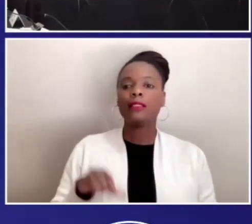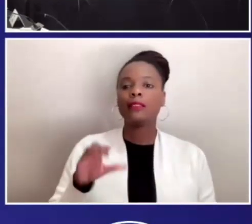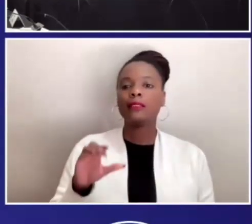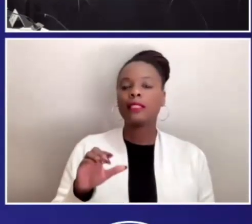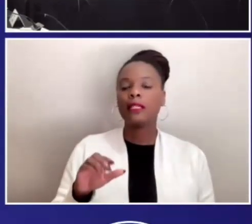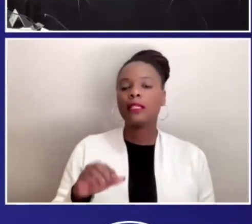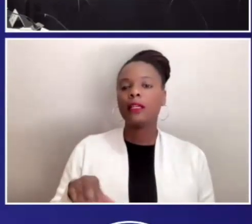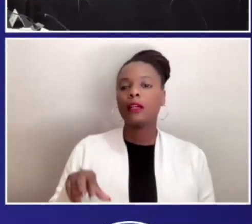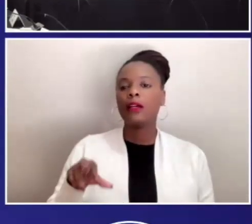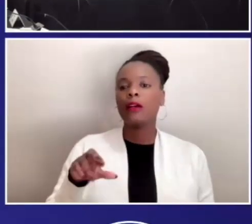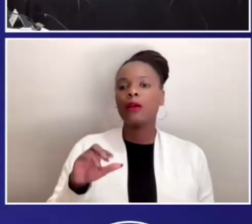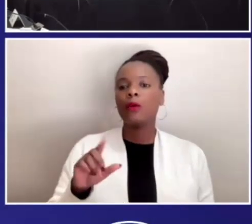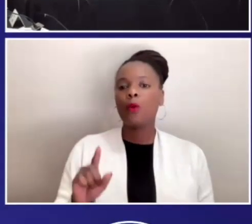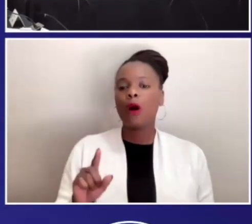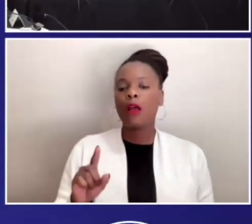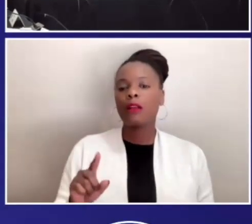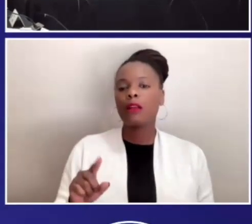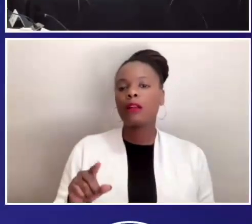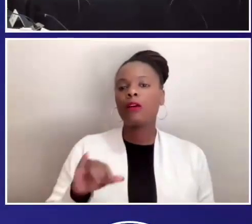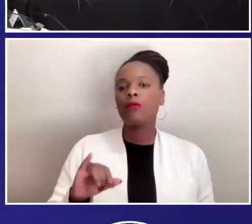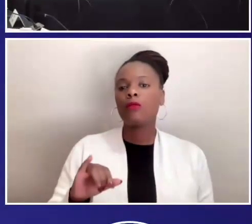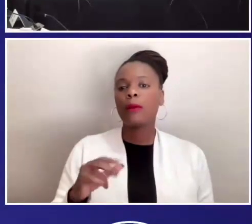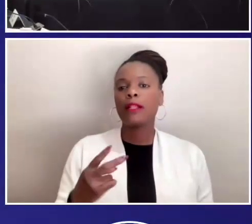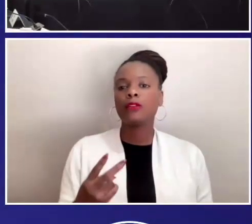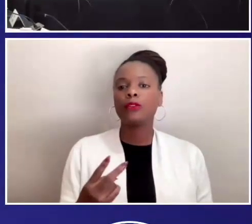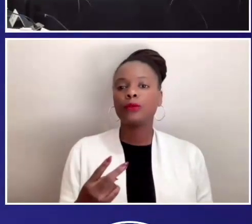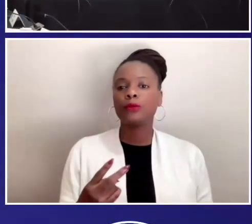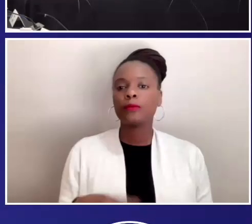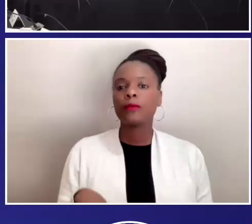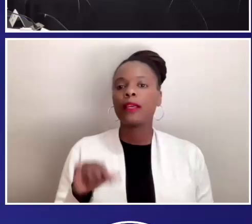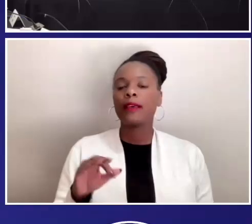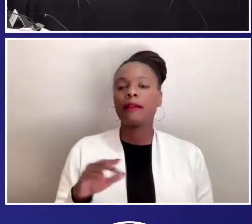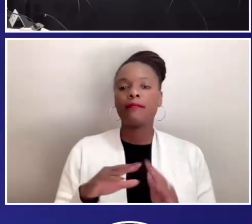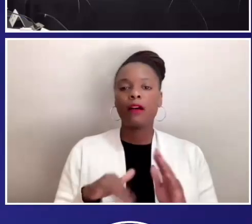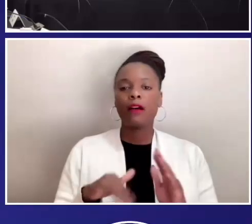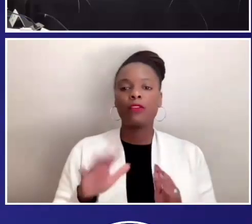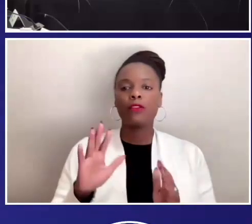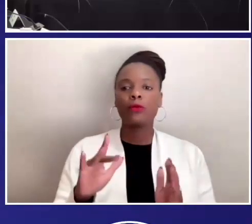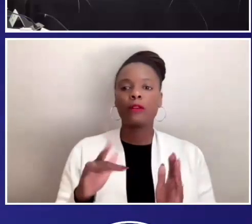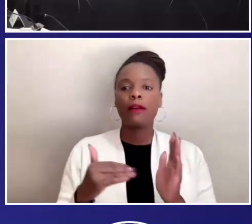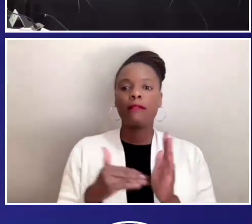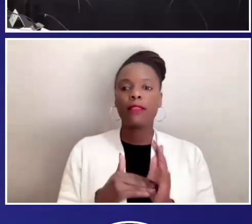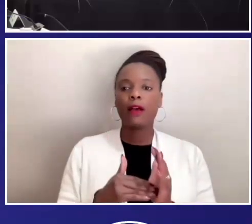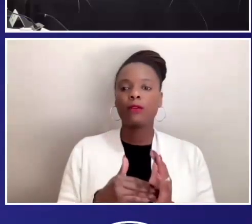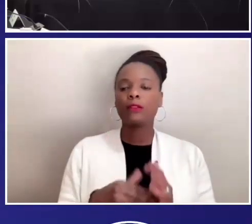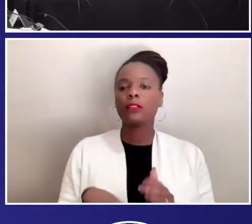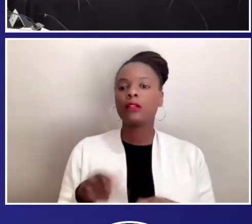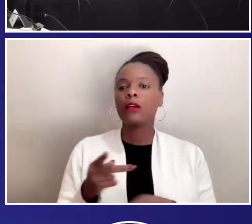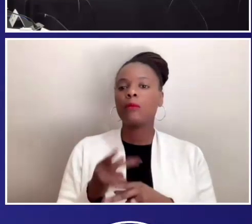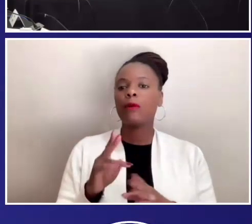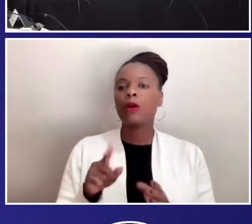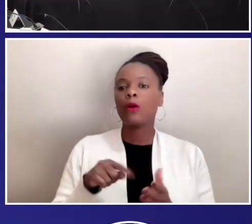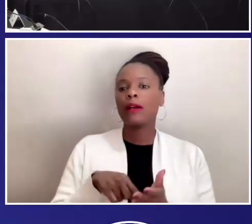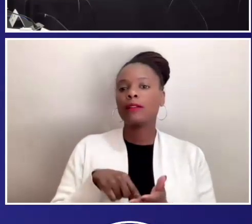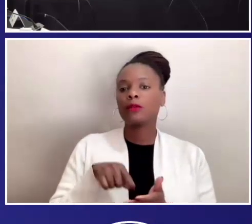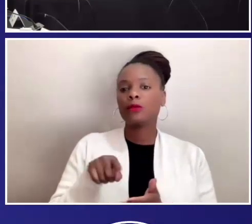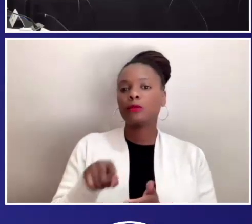plan is less than $25,000, the borrower must repay the Direct Loan within ten years. Equal to or greater than $25,000,